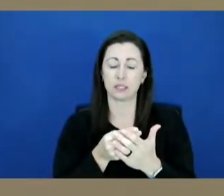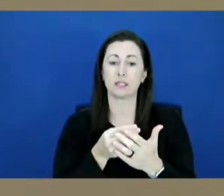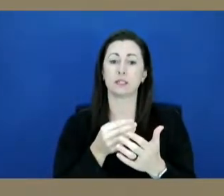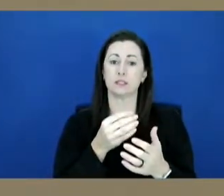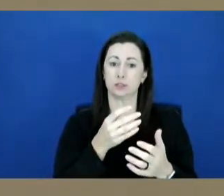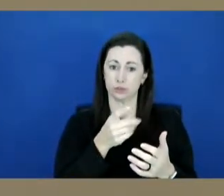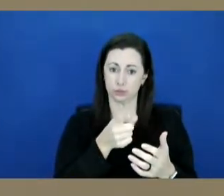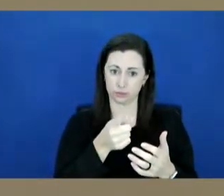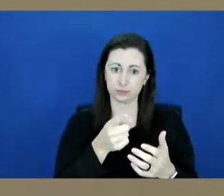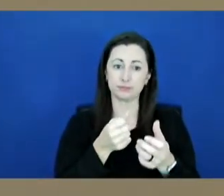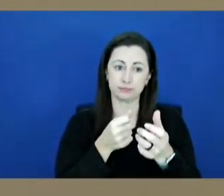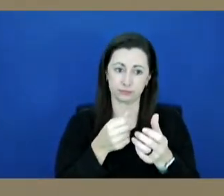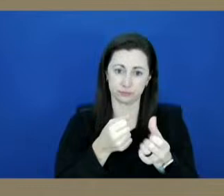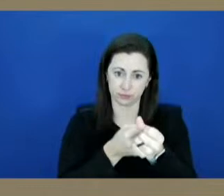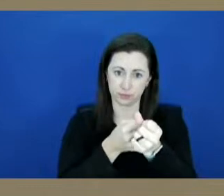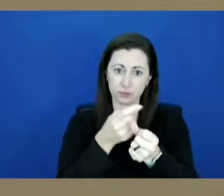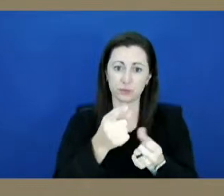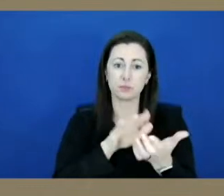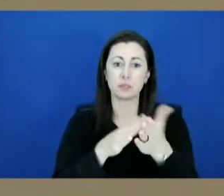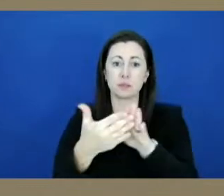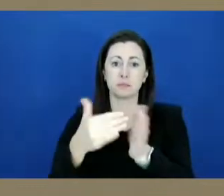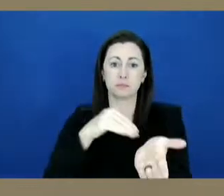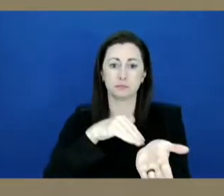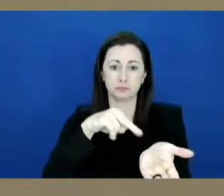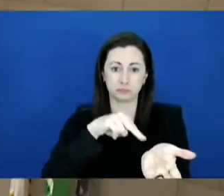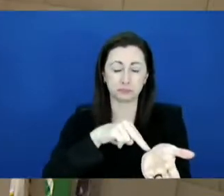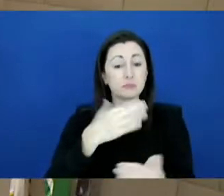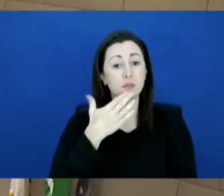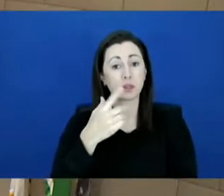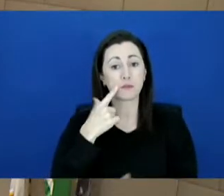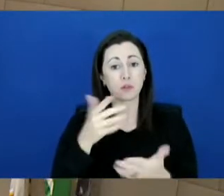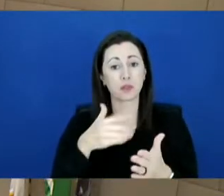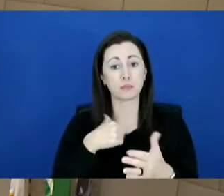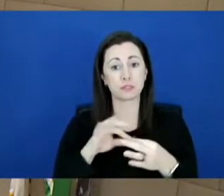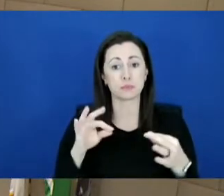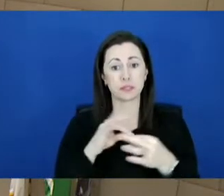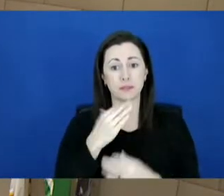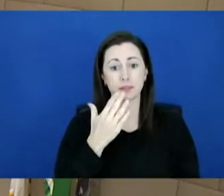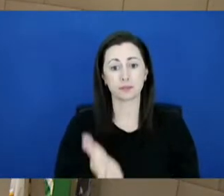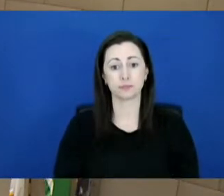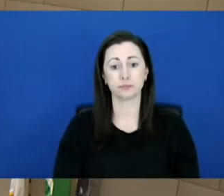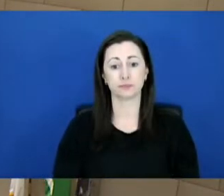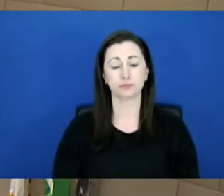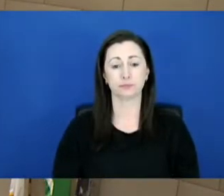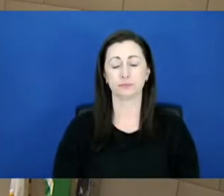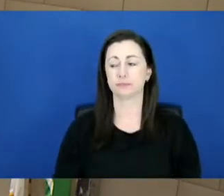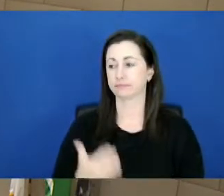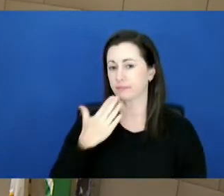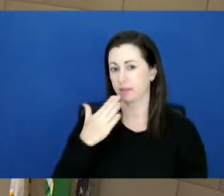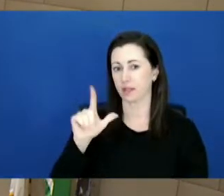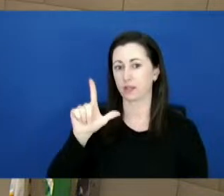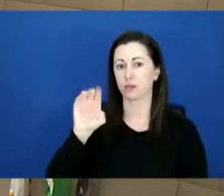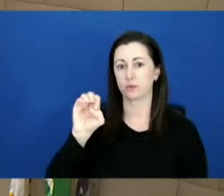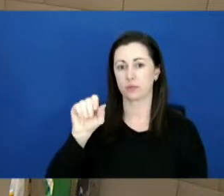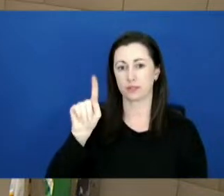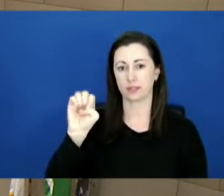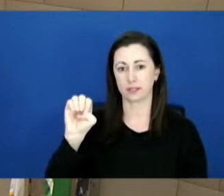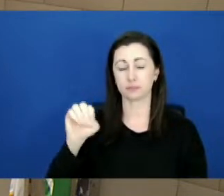THE MONEY THAT WAS NECESSARY TO GET YOU THERE, BECAUSE IT'S EXPENSIVE. SO AGAIN, THANK YOU FOR ALLOWING